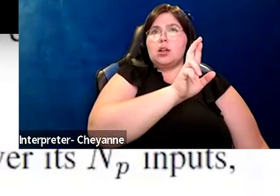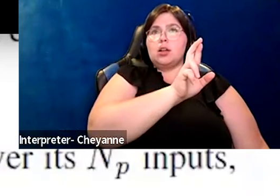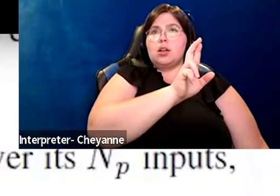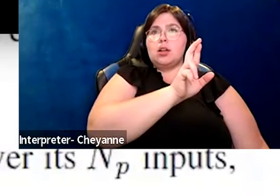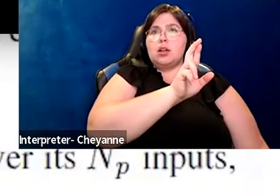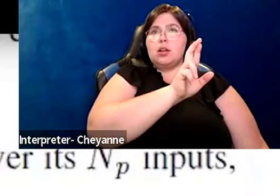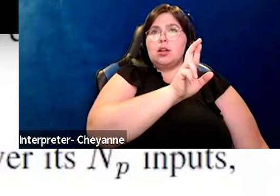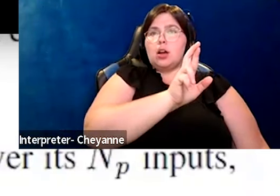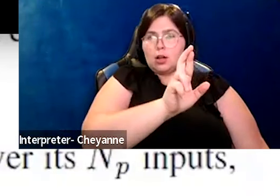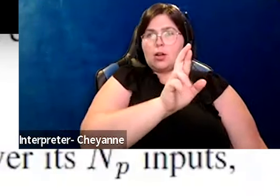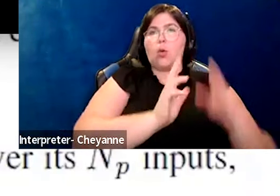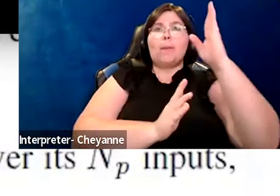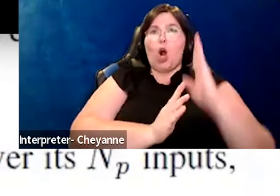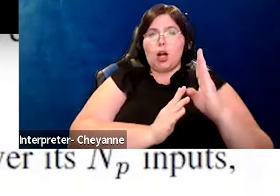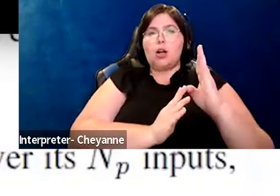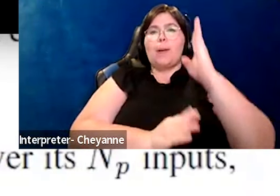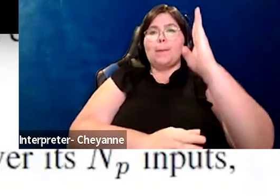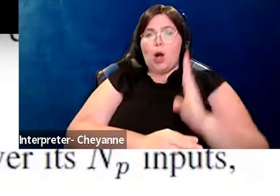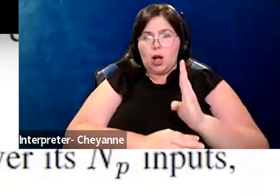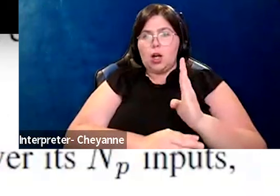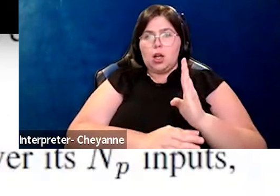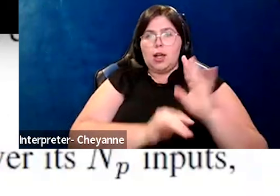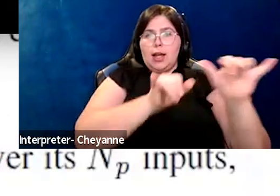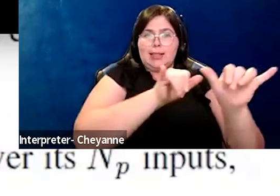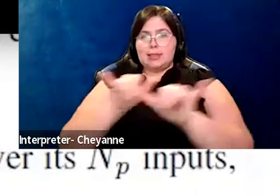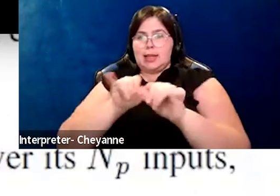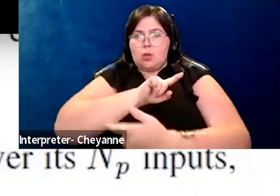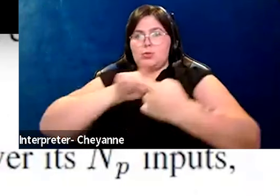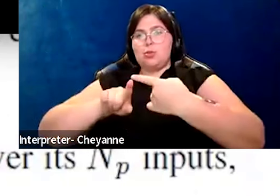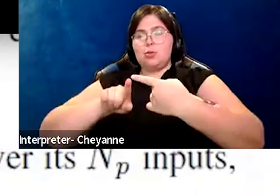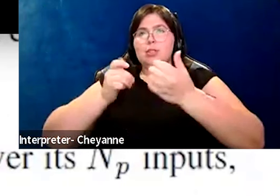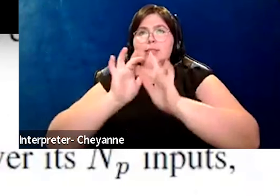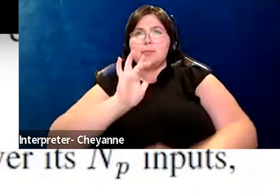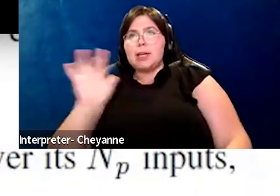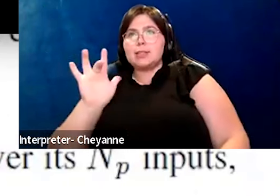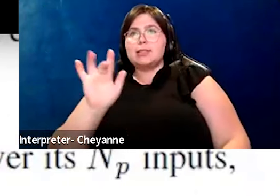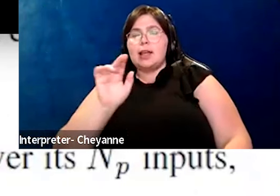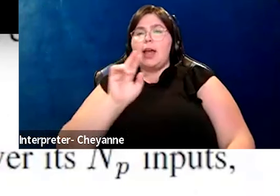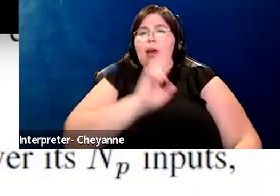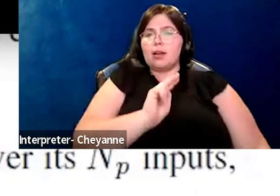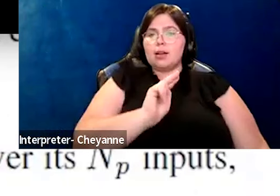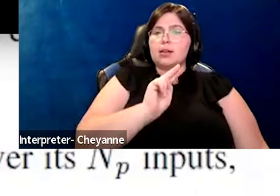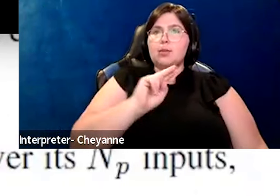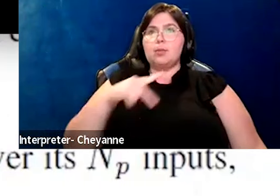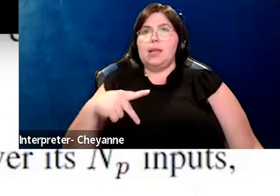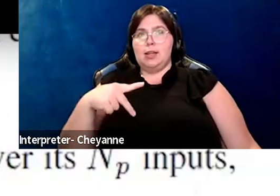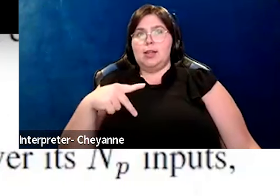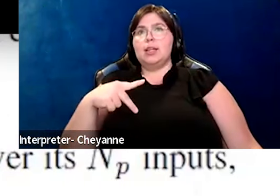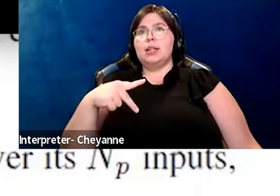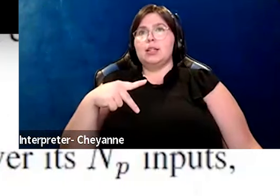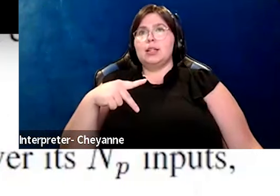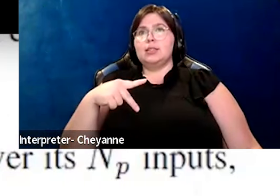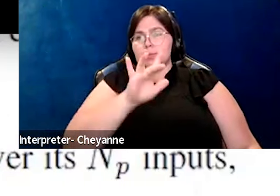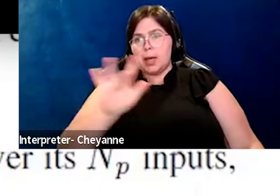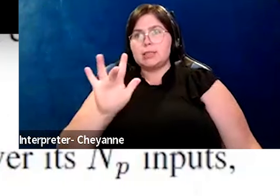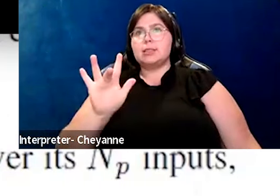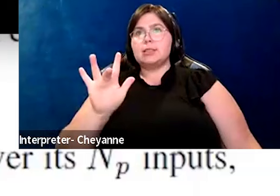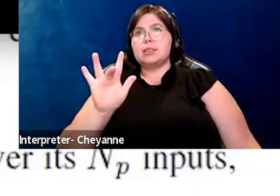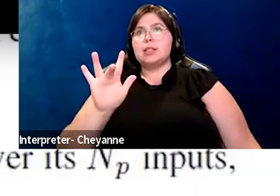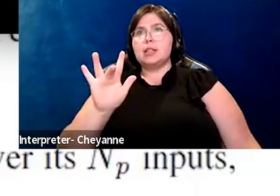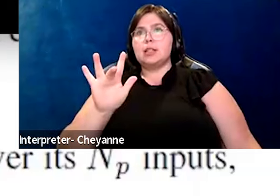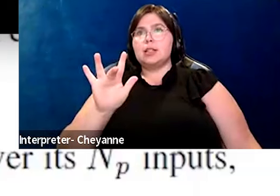Bar identical to space n p space.